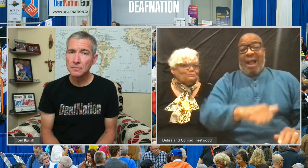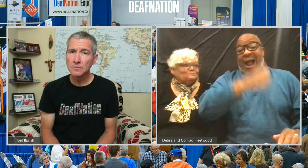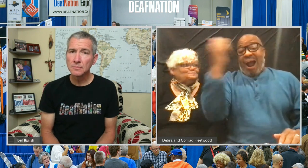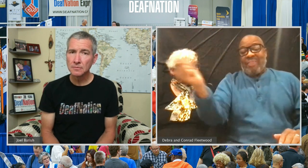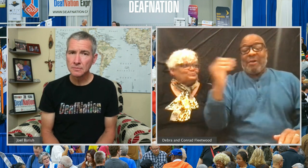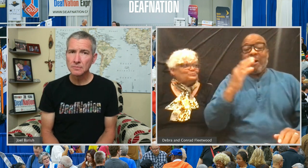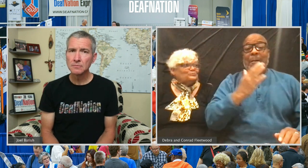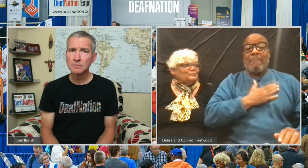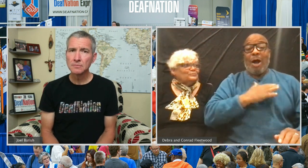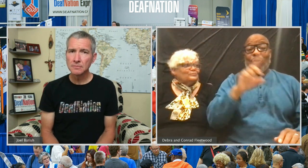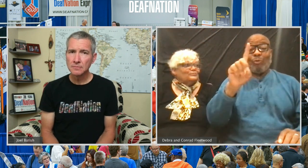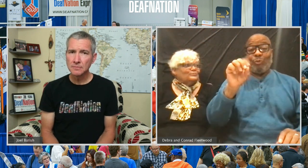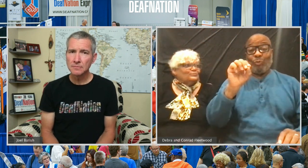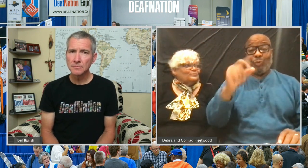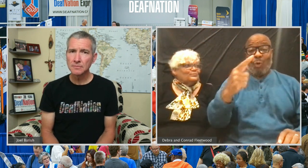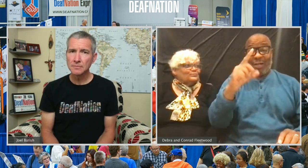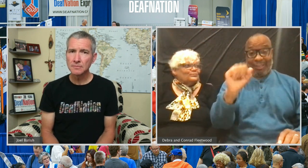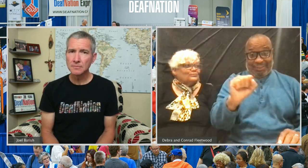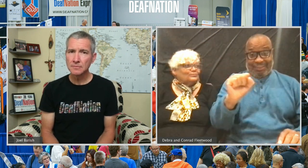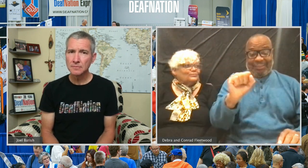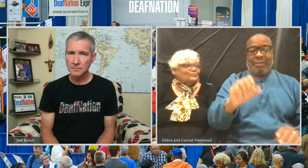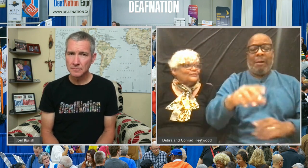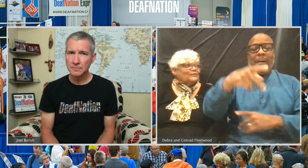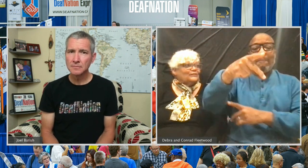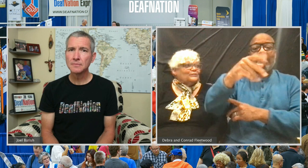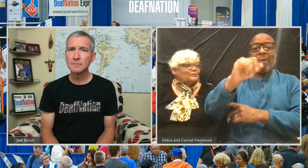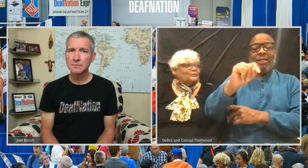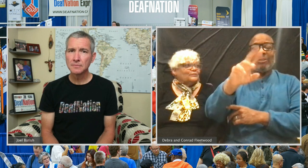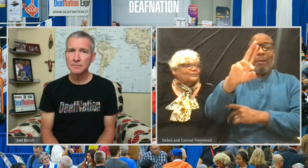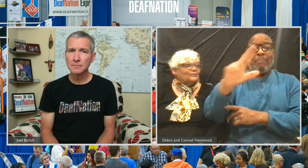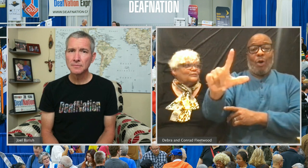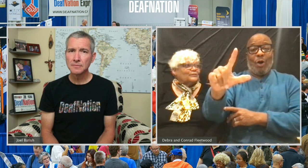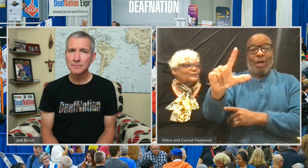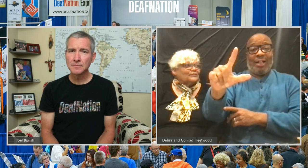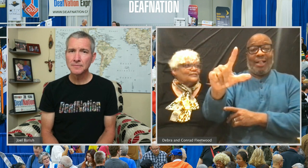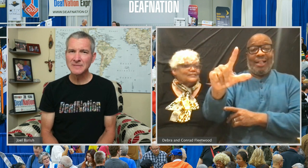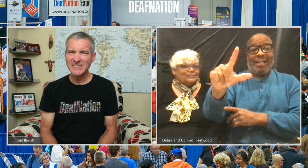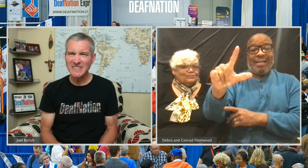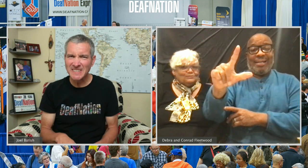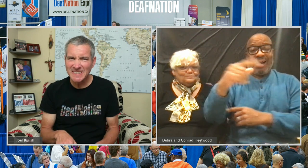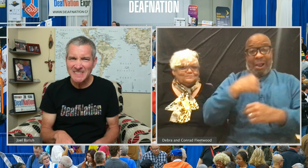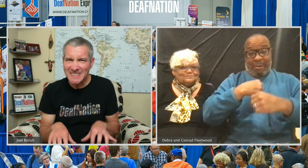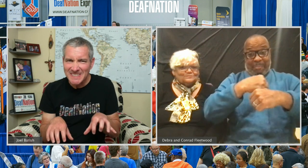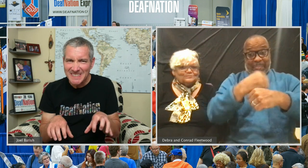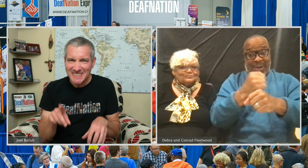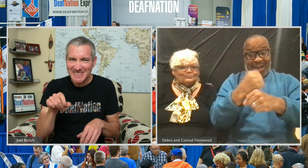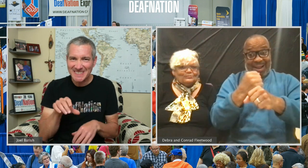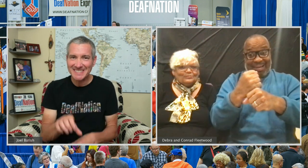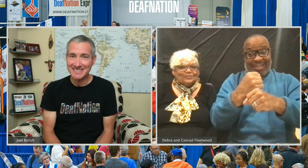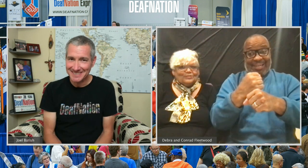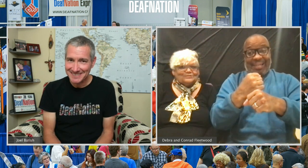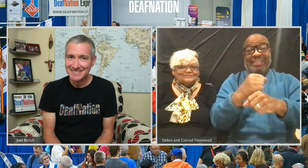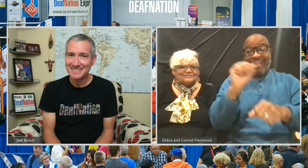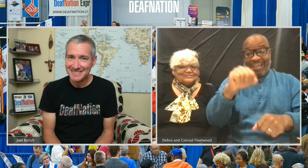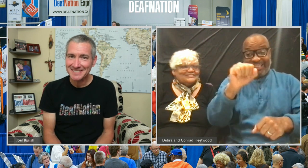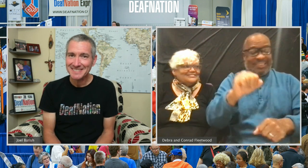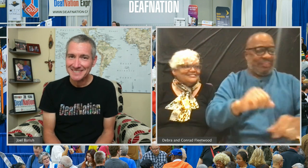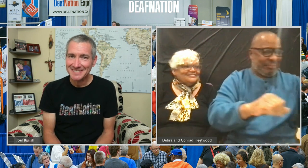Another one is my dogs, which are pitbulls, I made them. Yes.